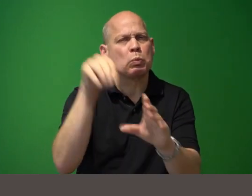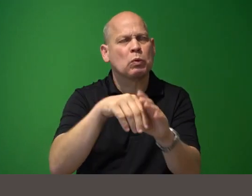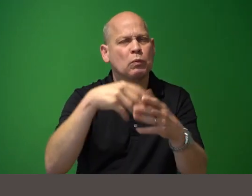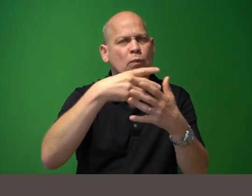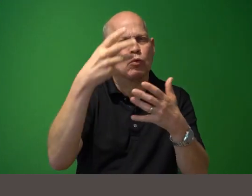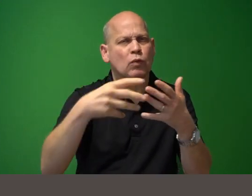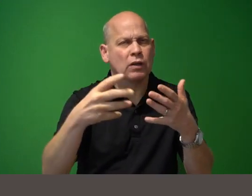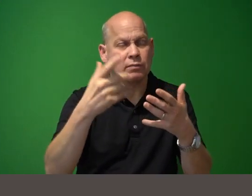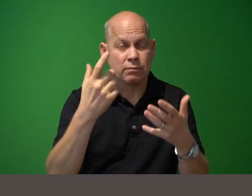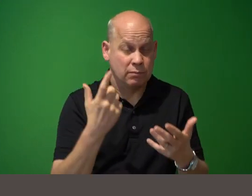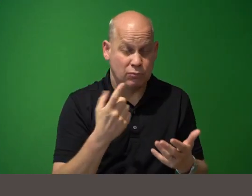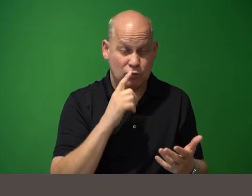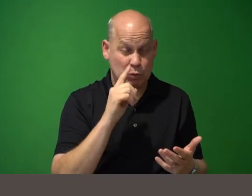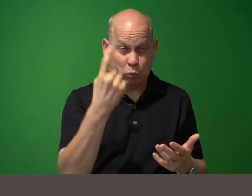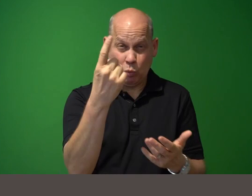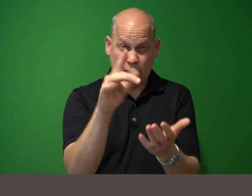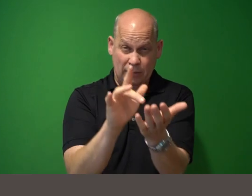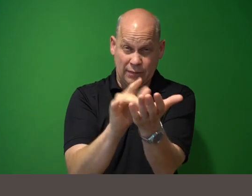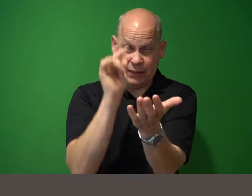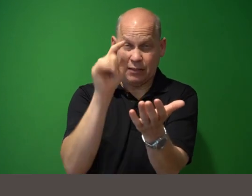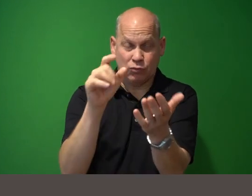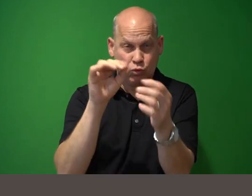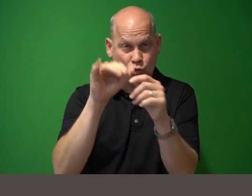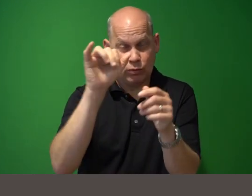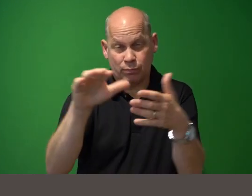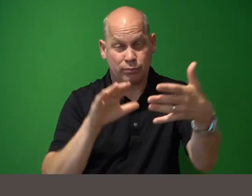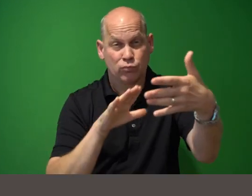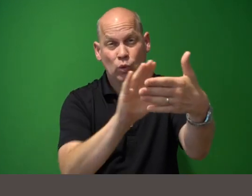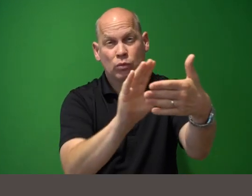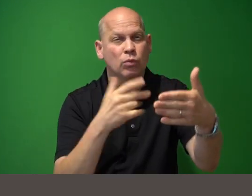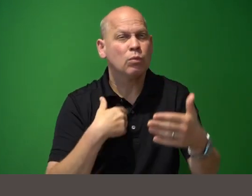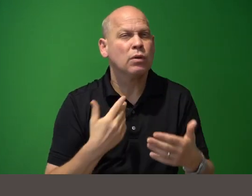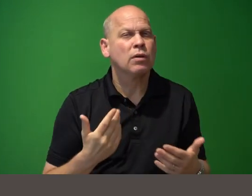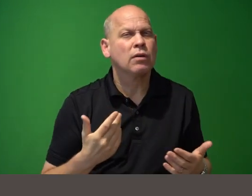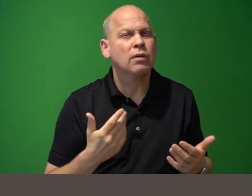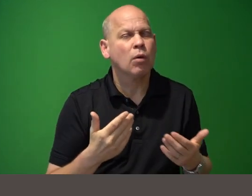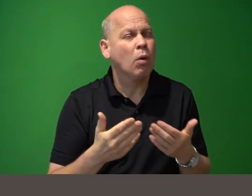So one of the advantages of using a Bayesian approach, we almost get for free